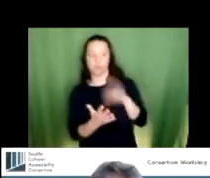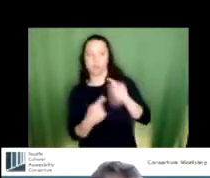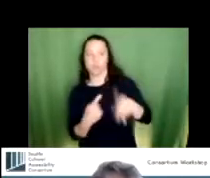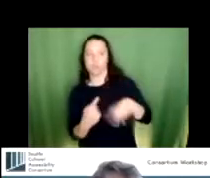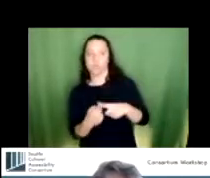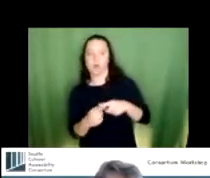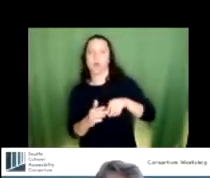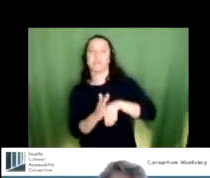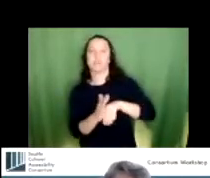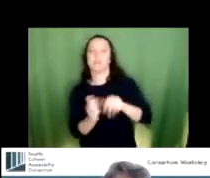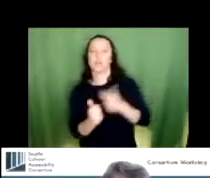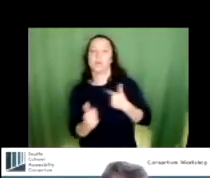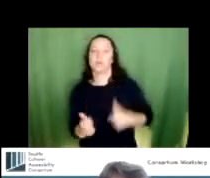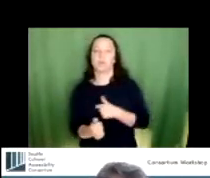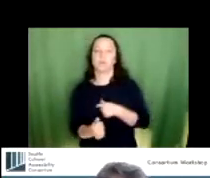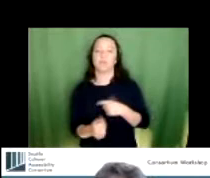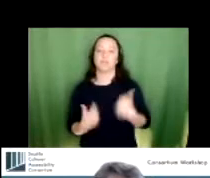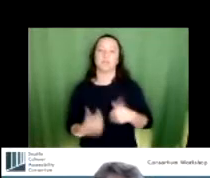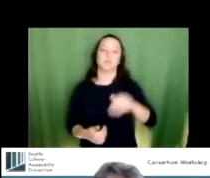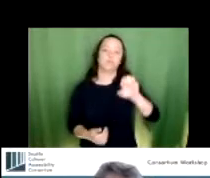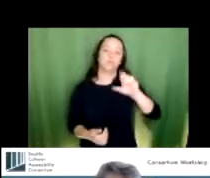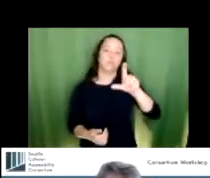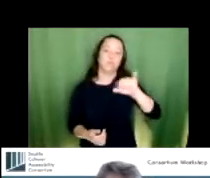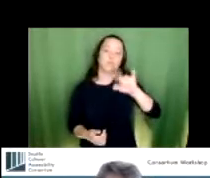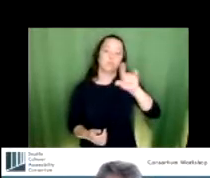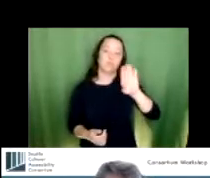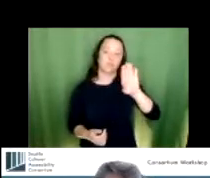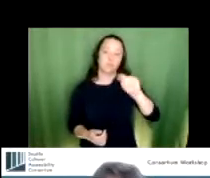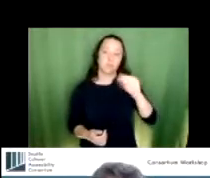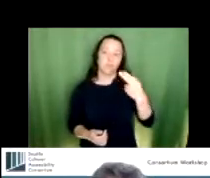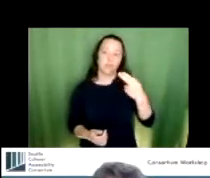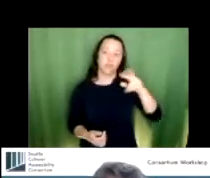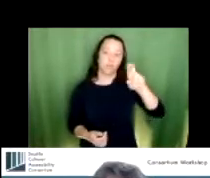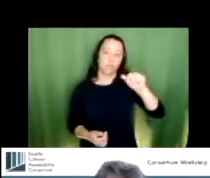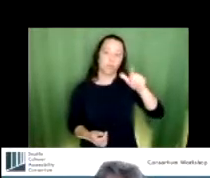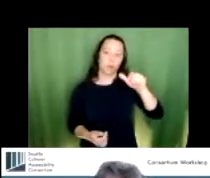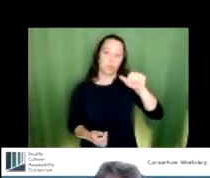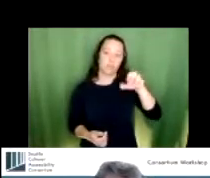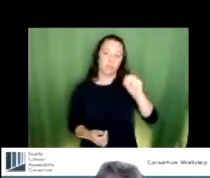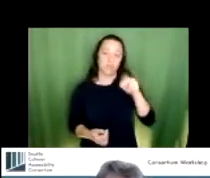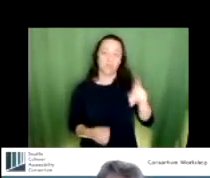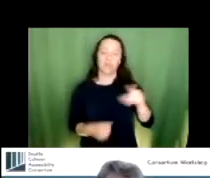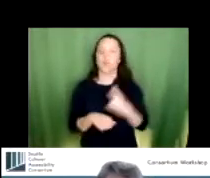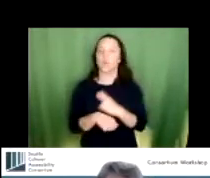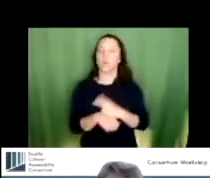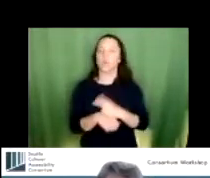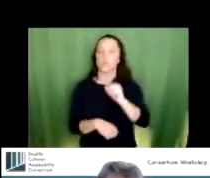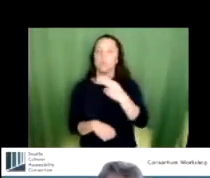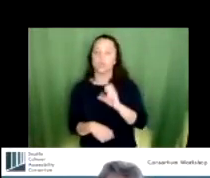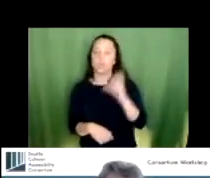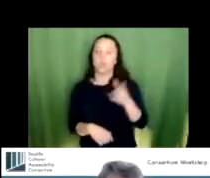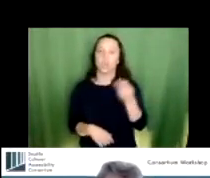My name is Elizabeth Ralston. I use she/her pronouns I am a white woman with short wavy